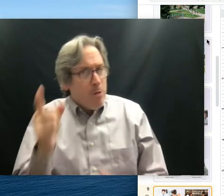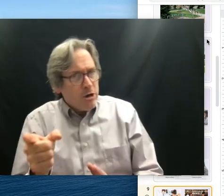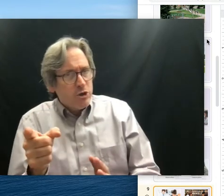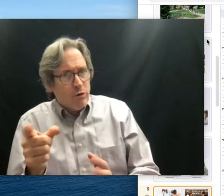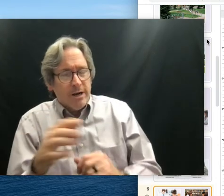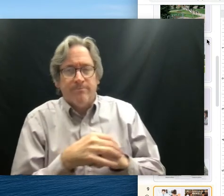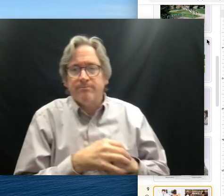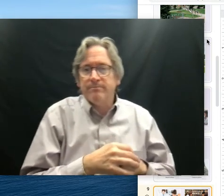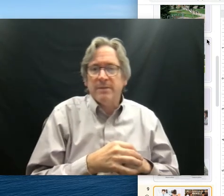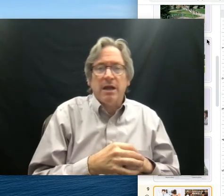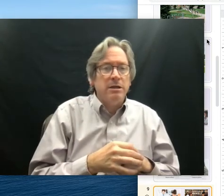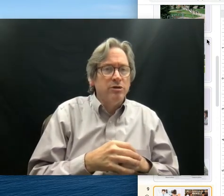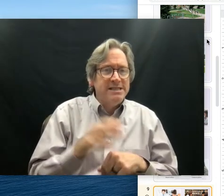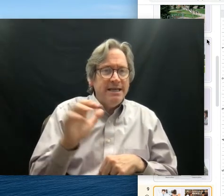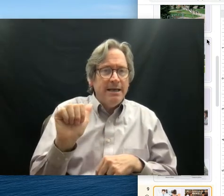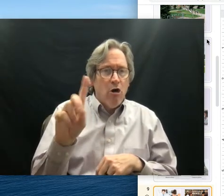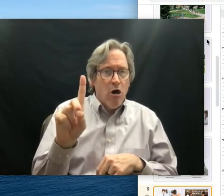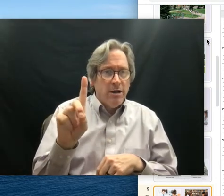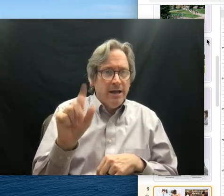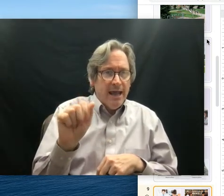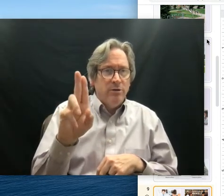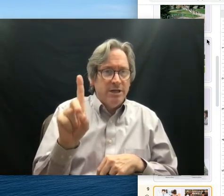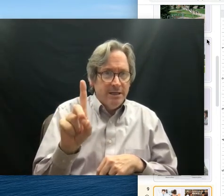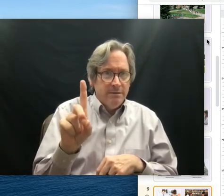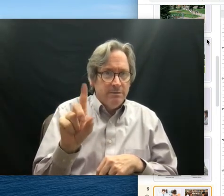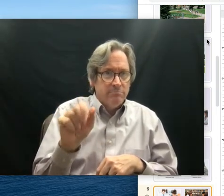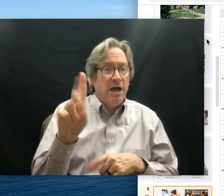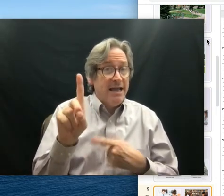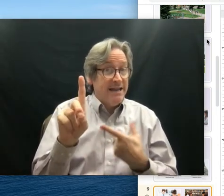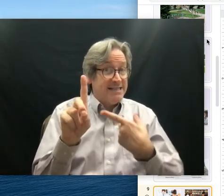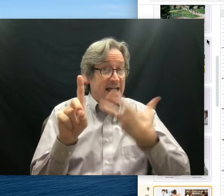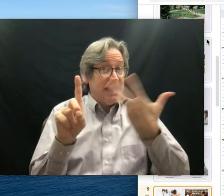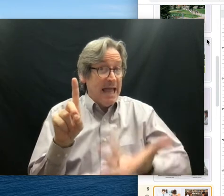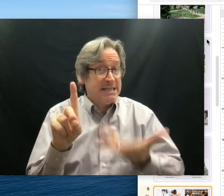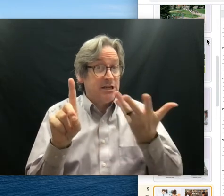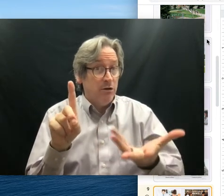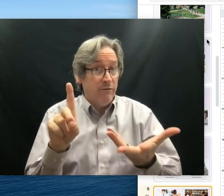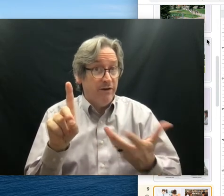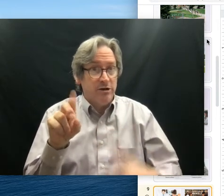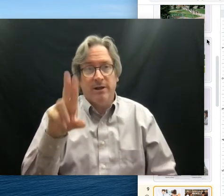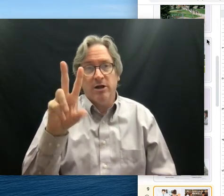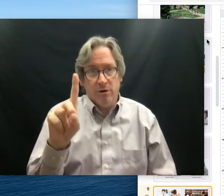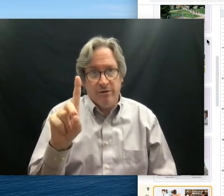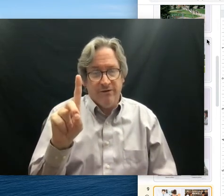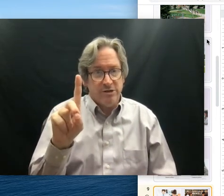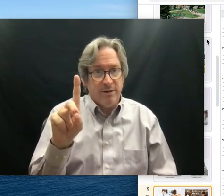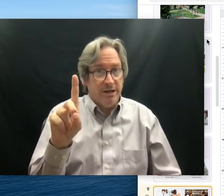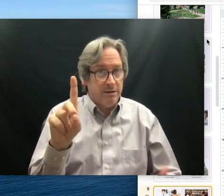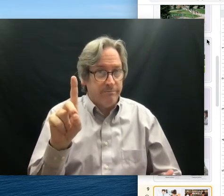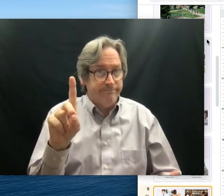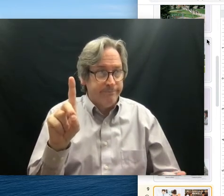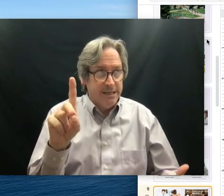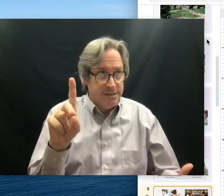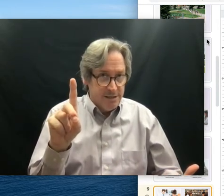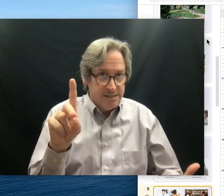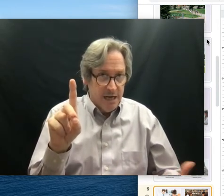auditorium you'll see odd aud again that's that lexical fingerspelling where the fingerspelling is the sign